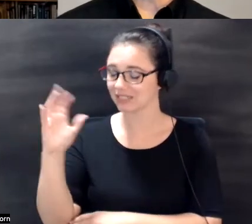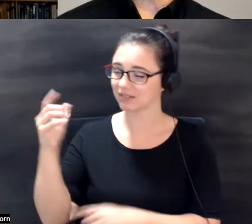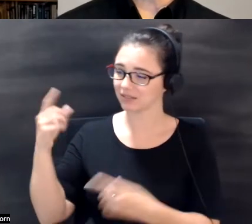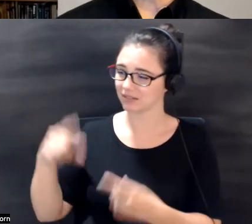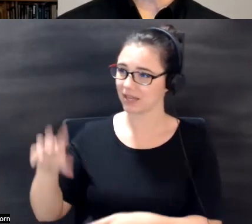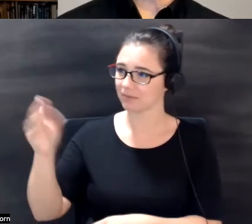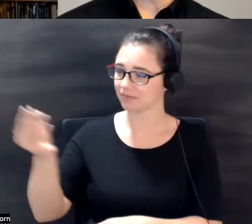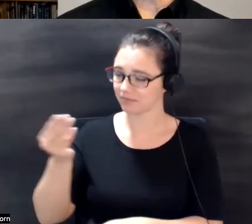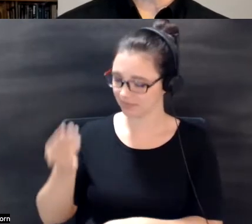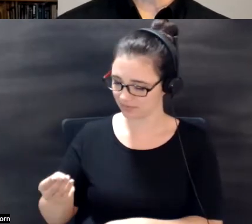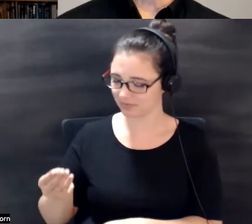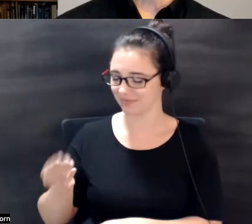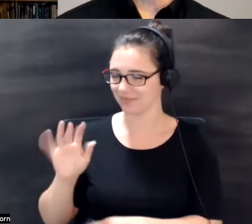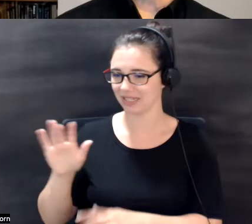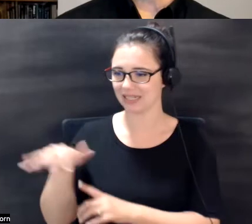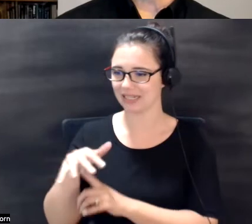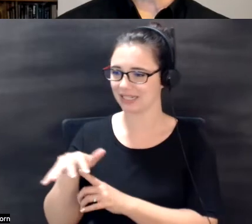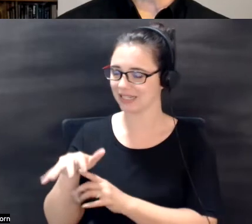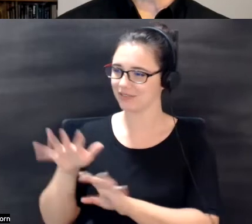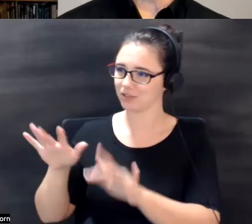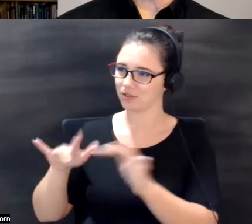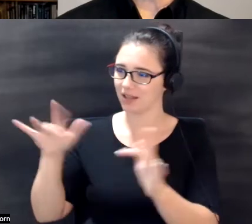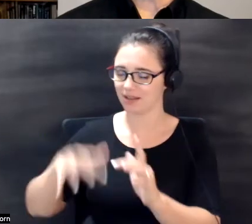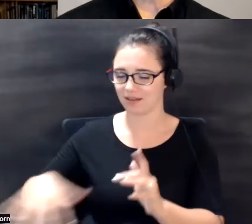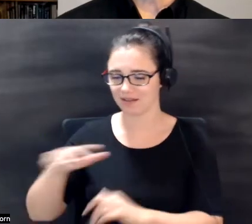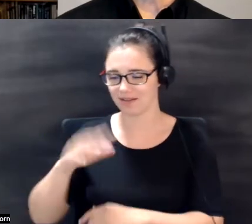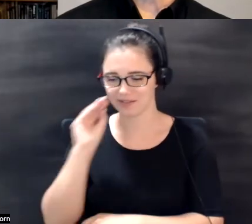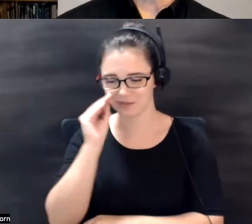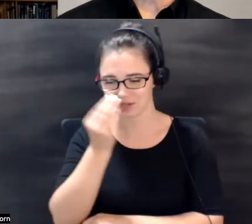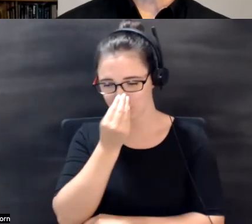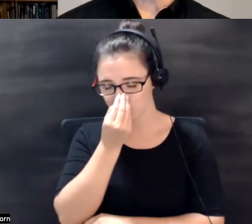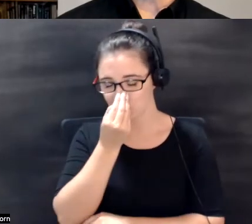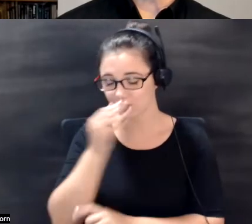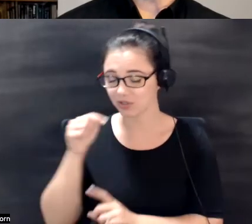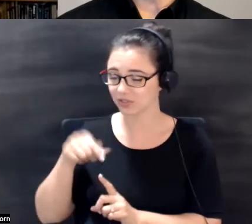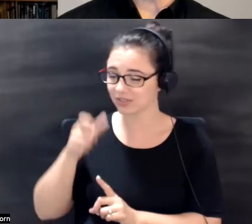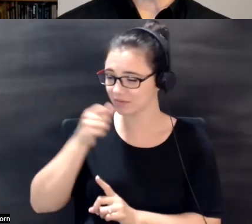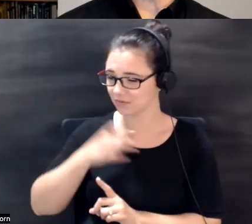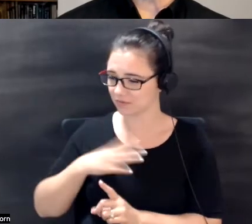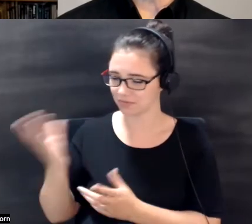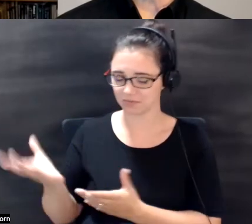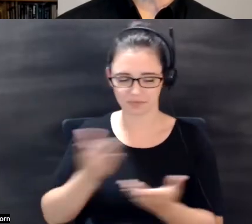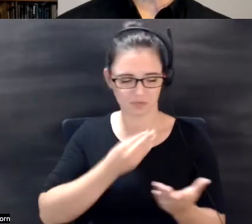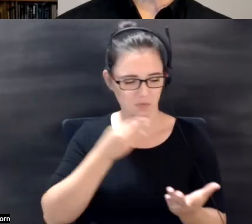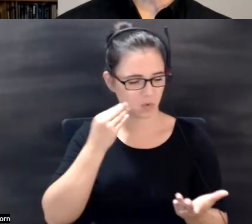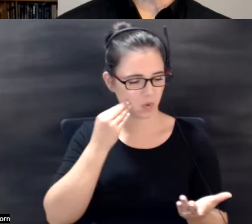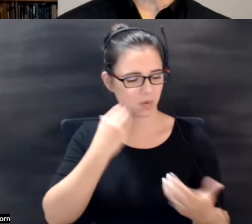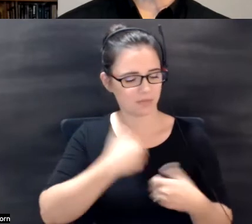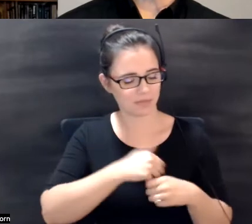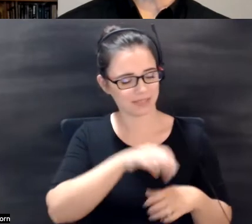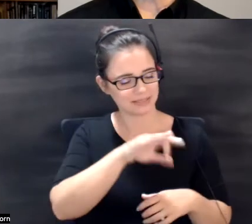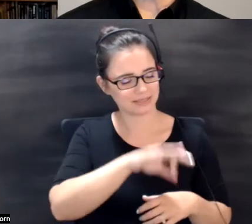leaves that shine along the flowers she takes them home and makes a dipping sauce crushing